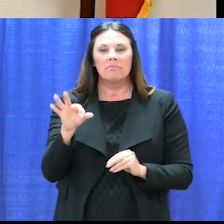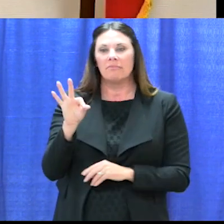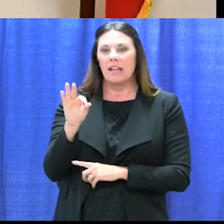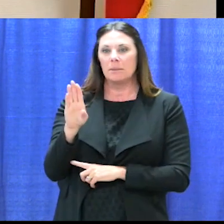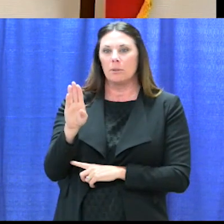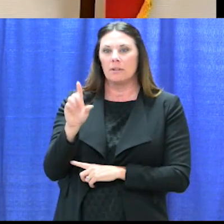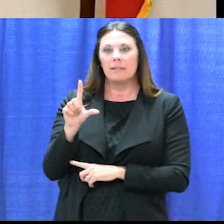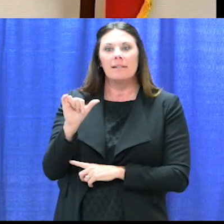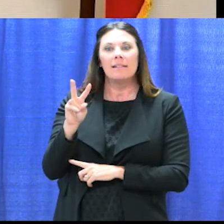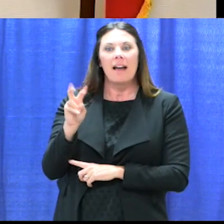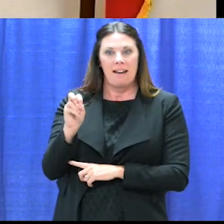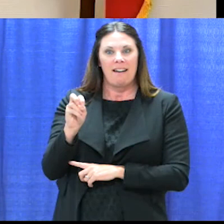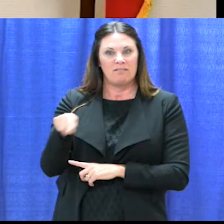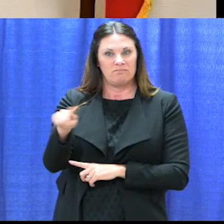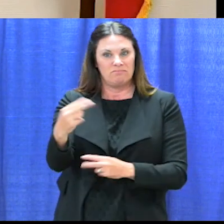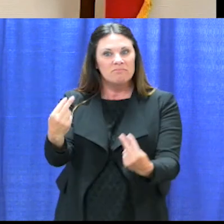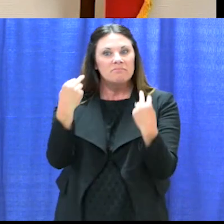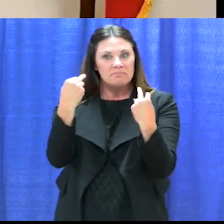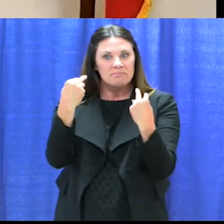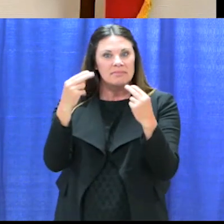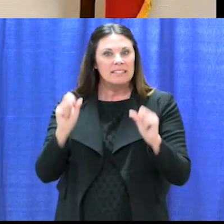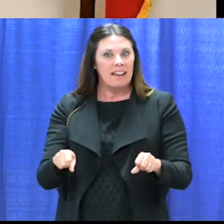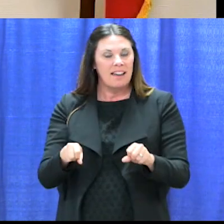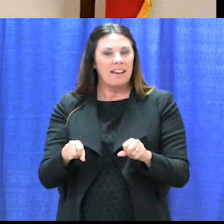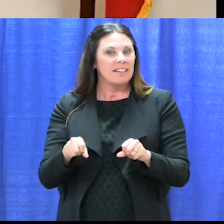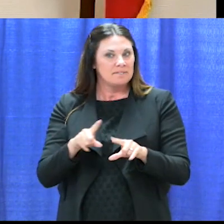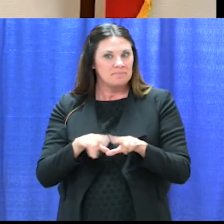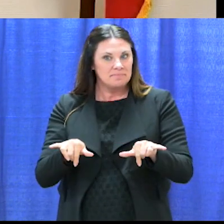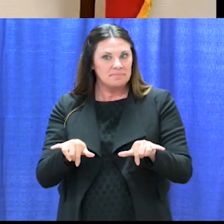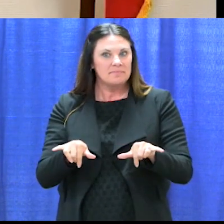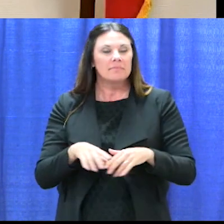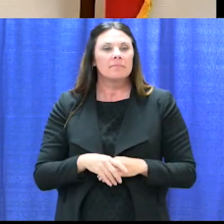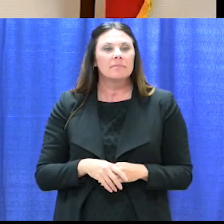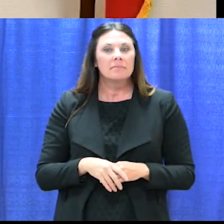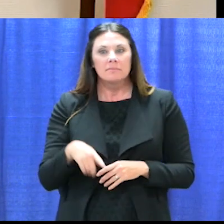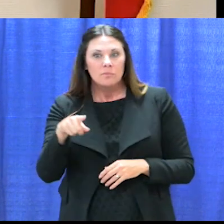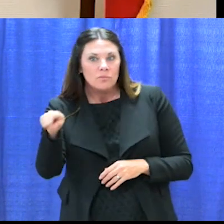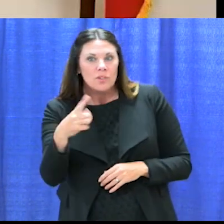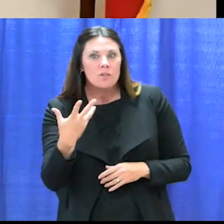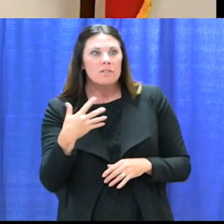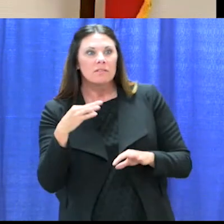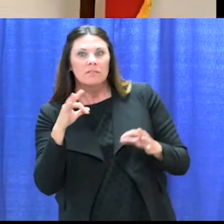And we do know that many want to make their input known and we welcome those comments